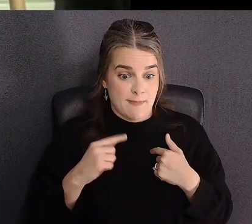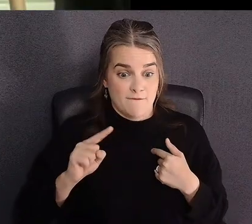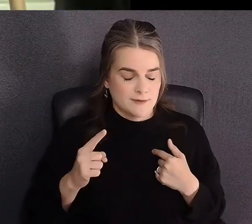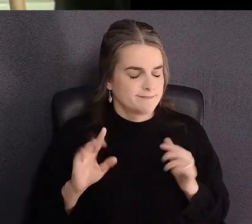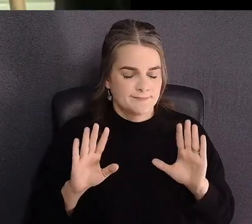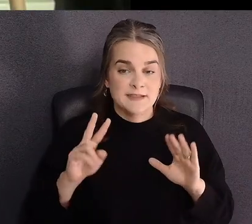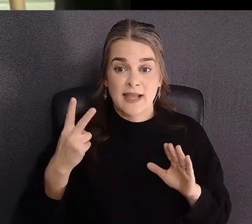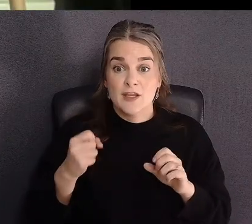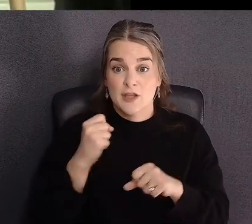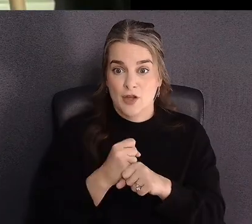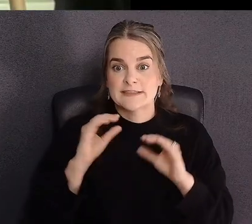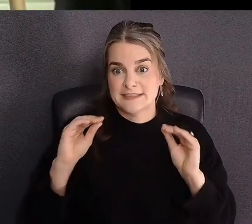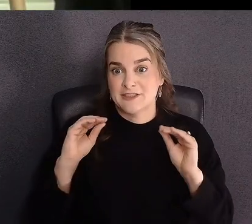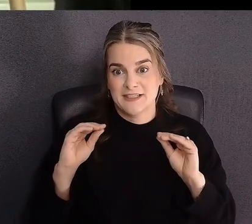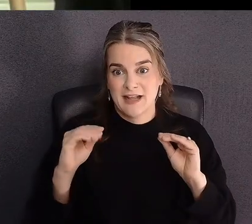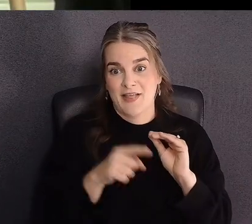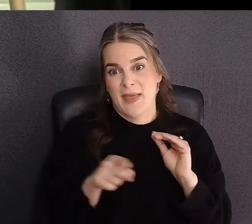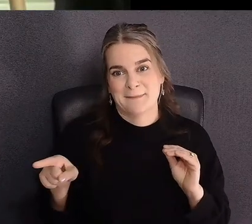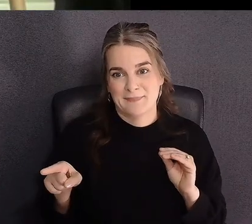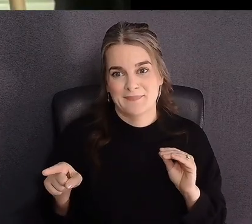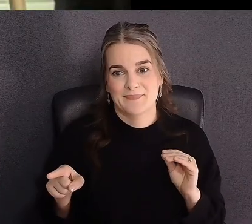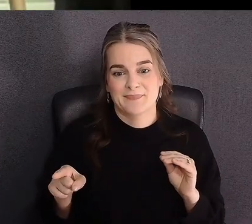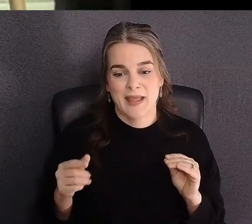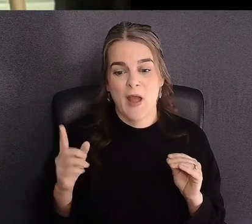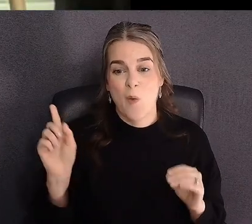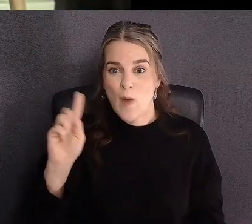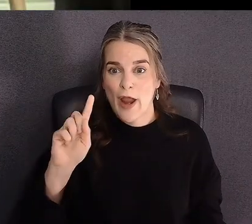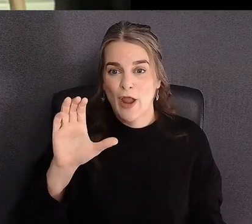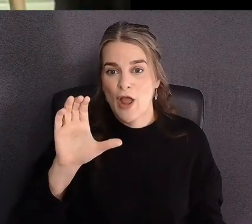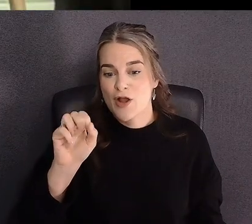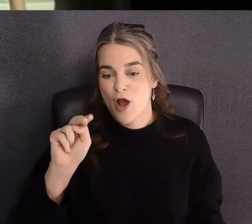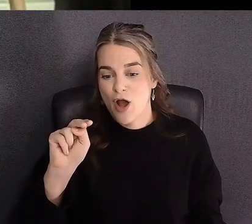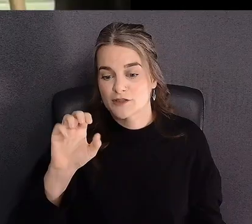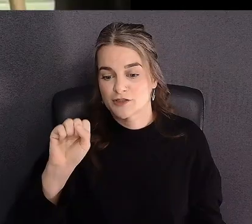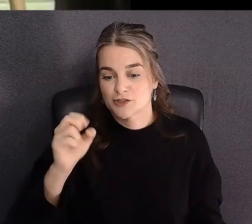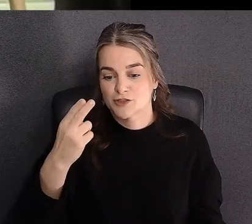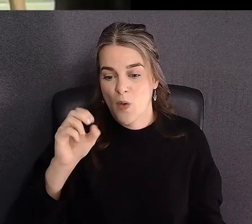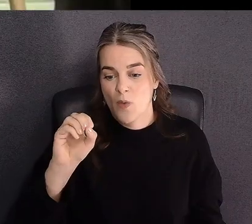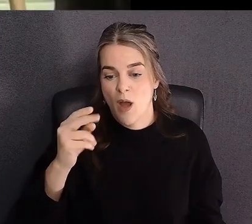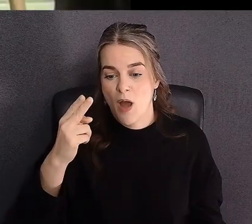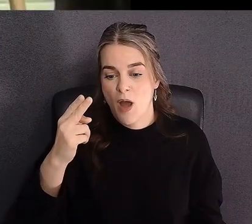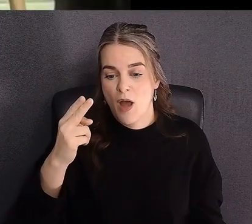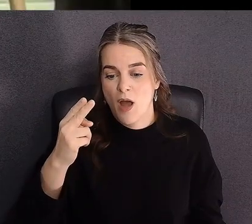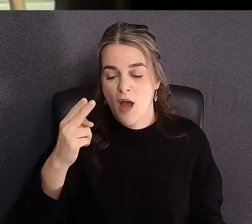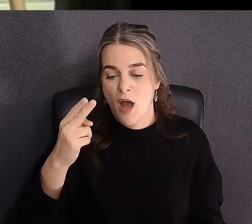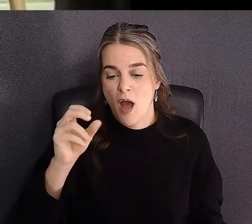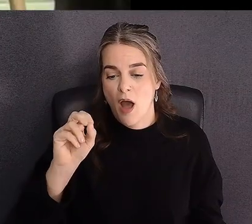This is my second year teaching them. I'm a Conshohocken Elementary in Conshohocken.